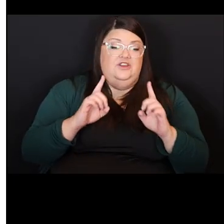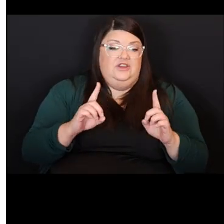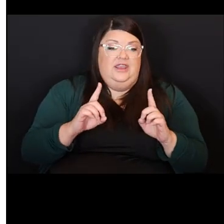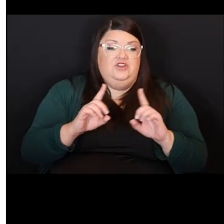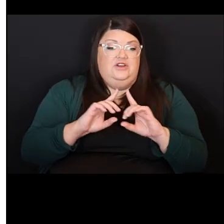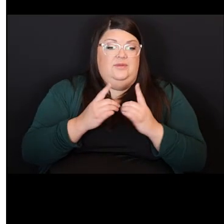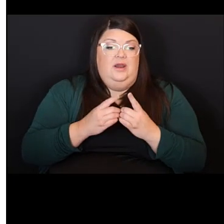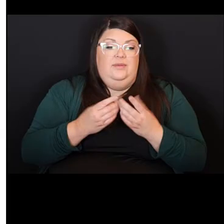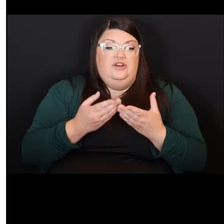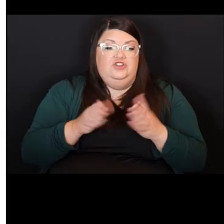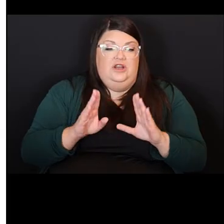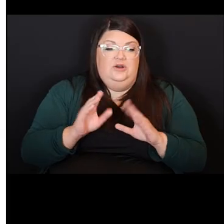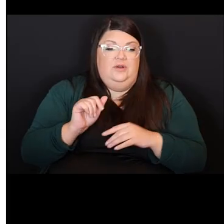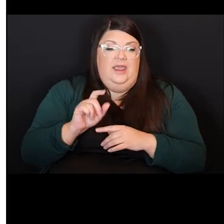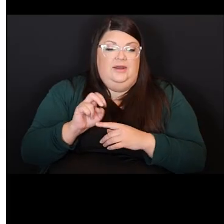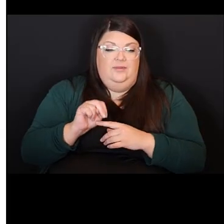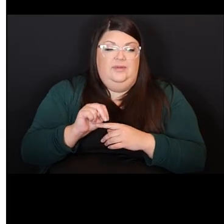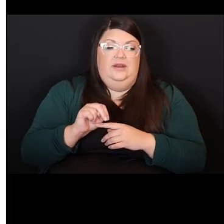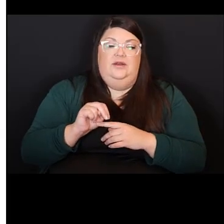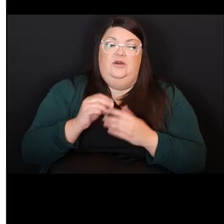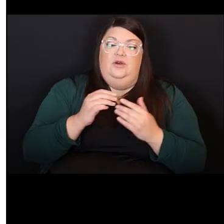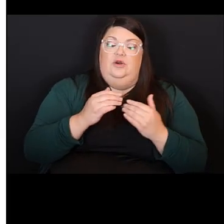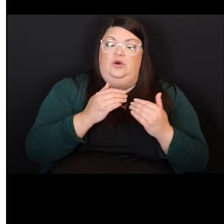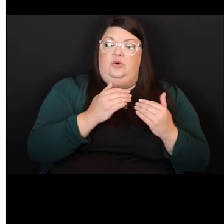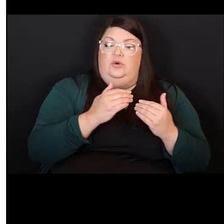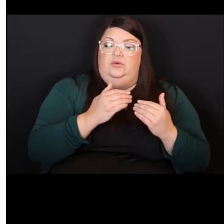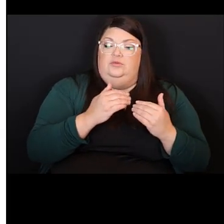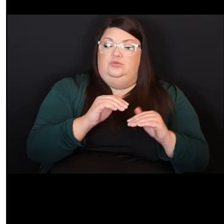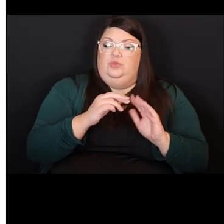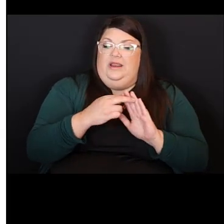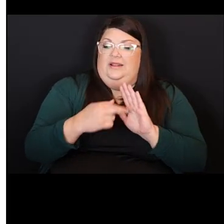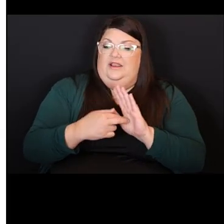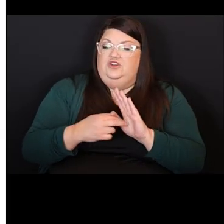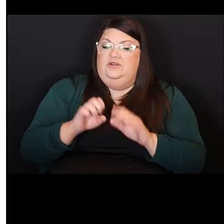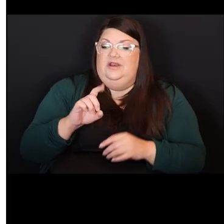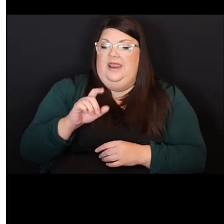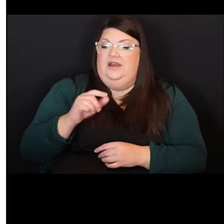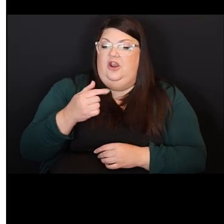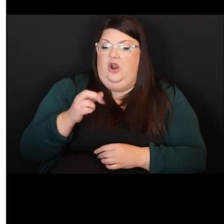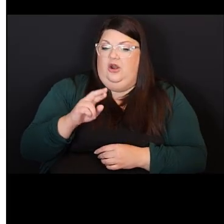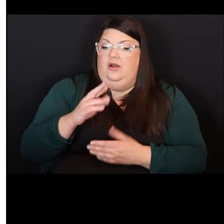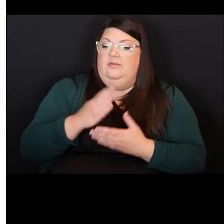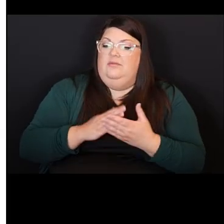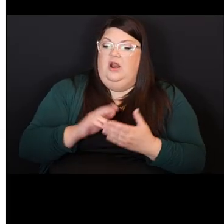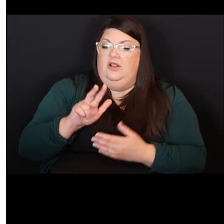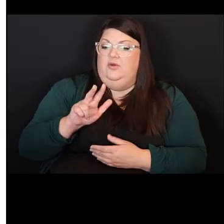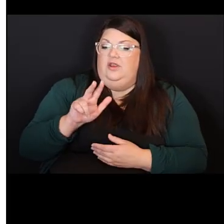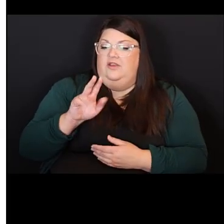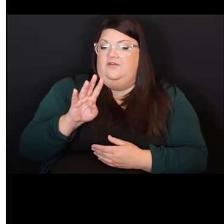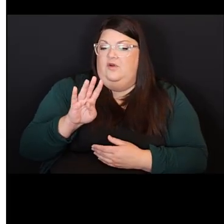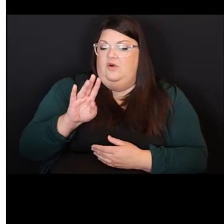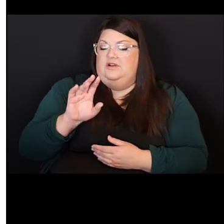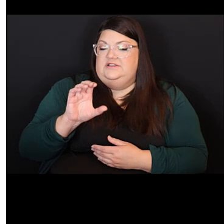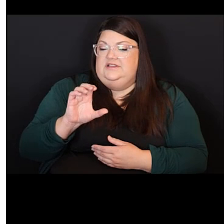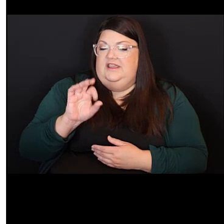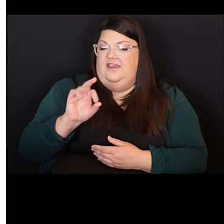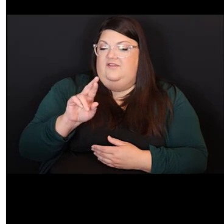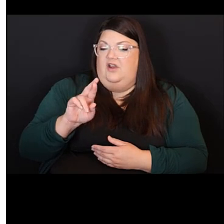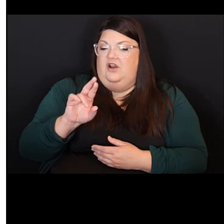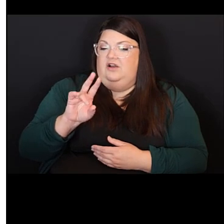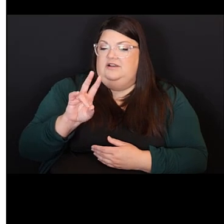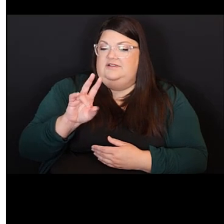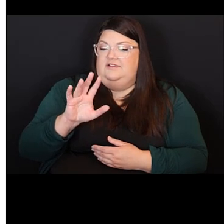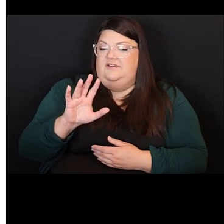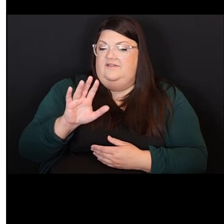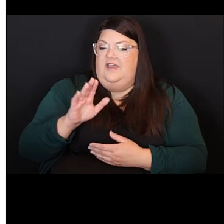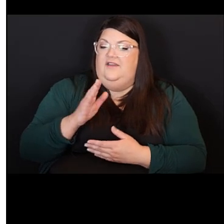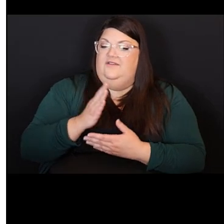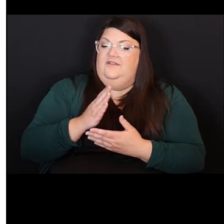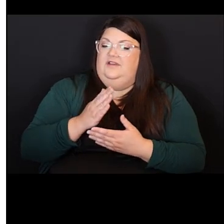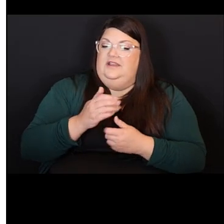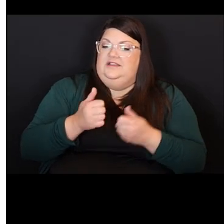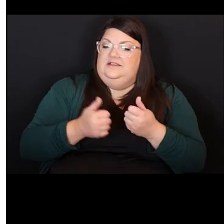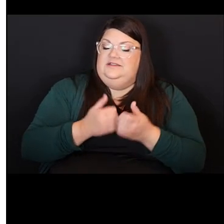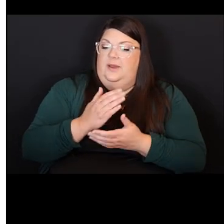Department General Administrative regulations (EDGAR) Part 34 CFR 75 Subpart - Indirect Costs